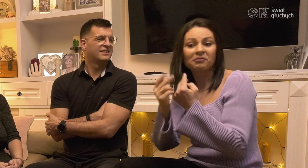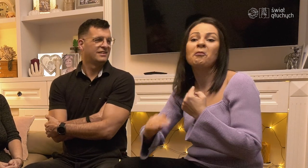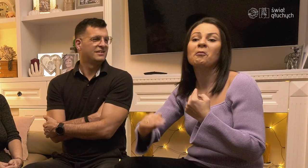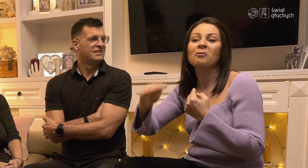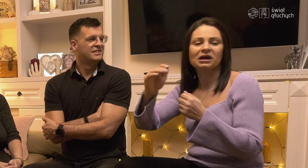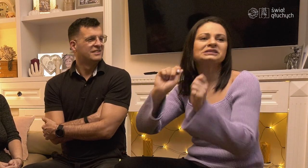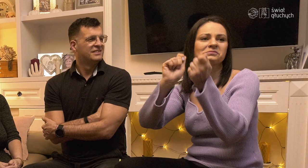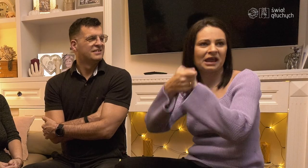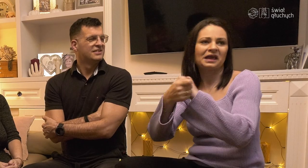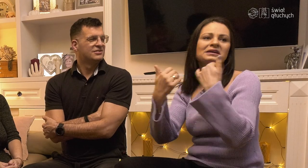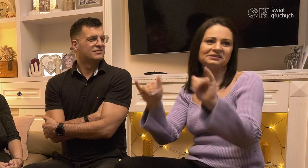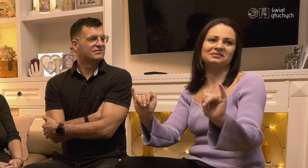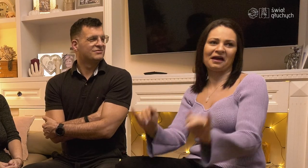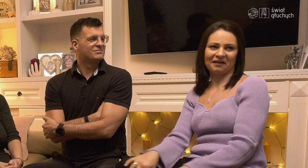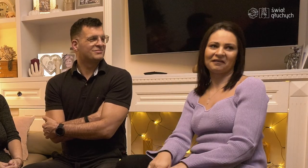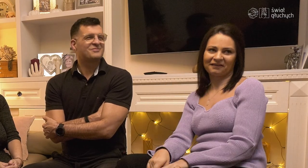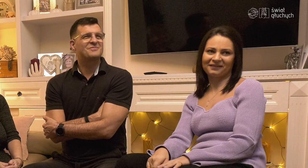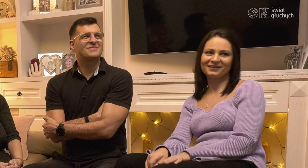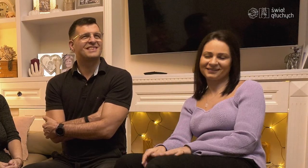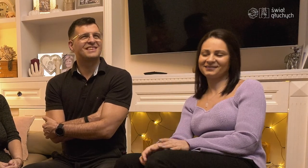Now, as he gets older, he's already changing.